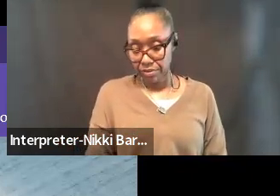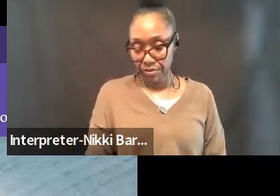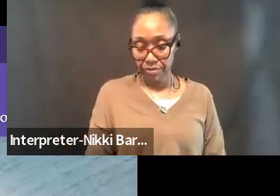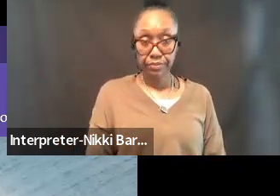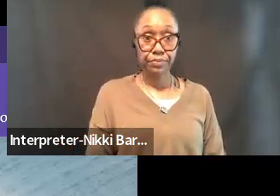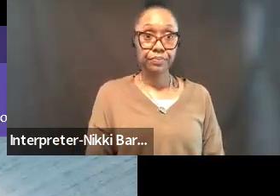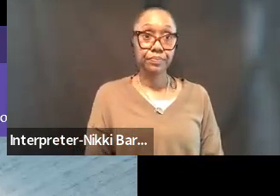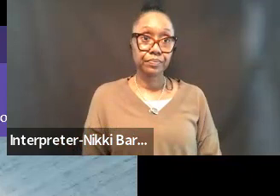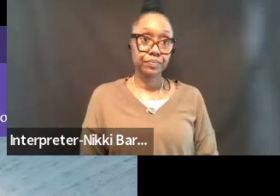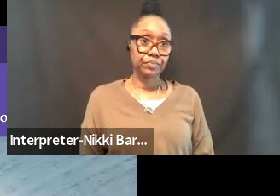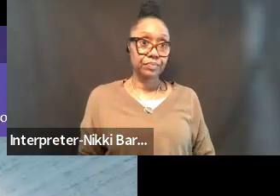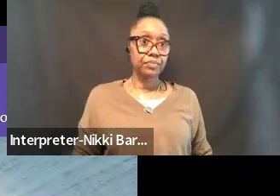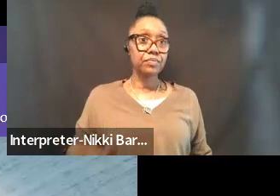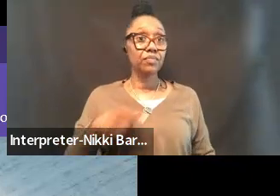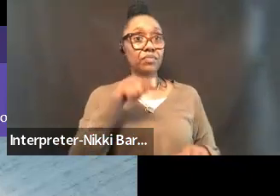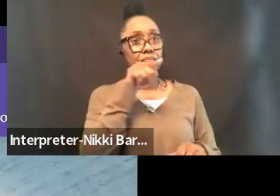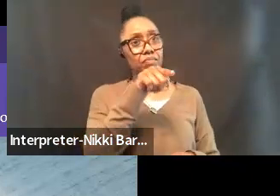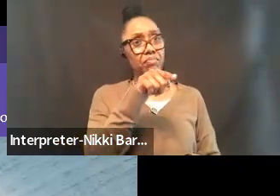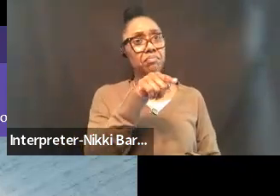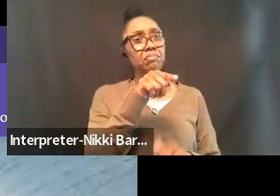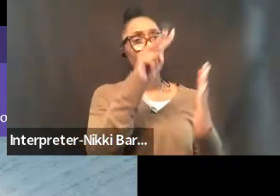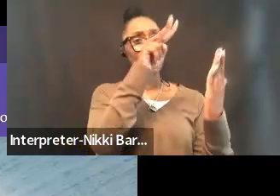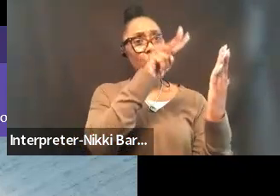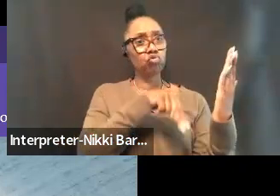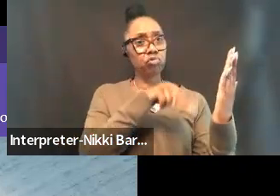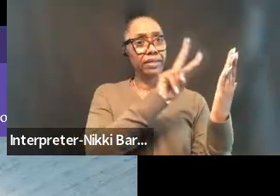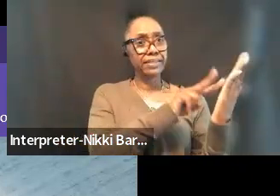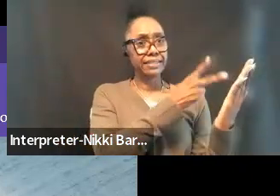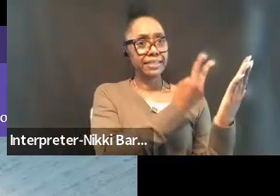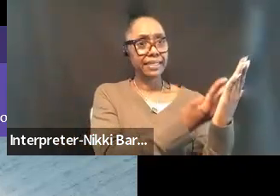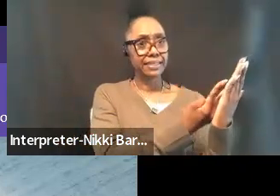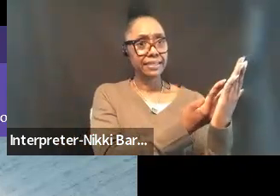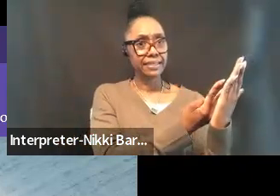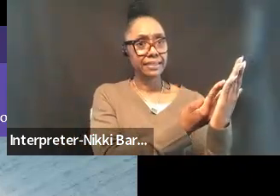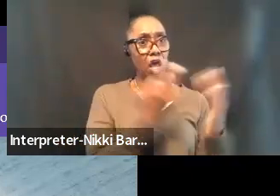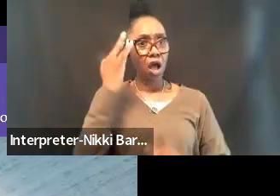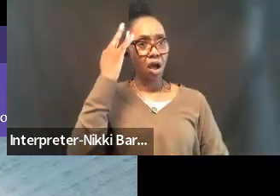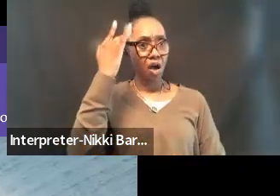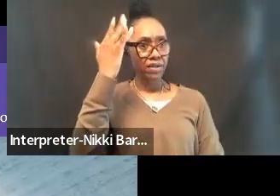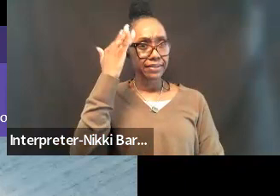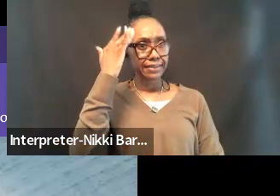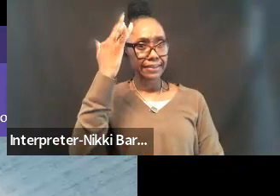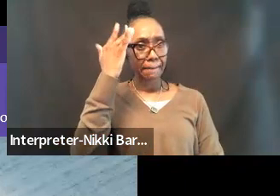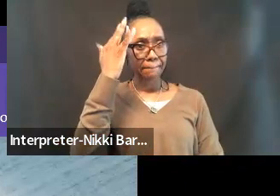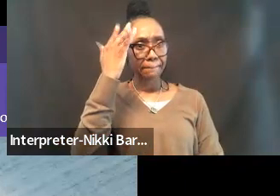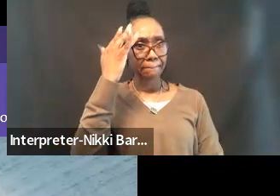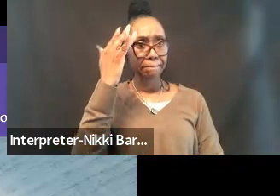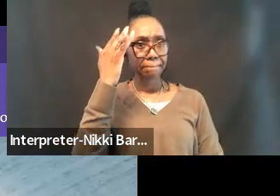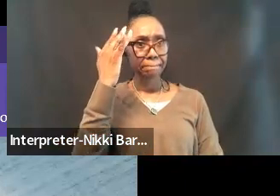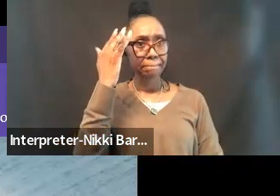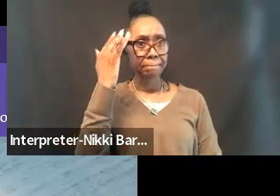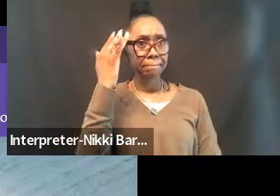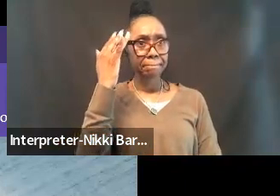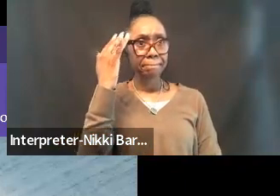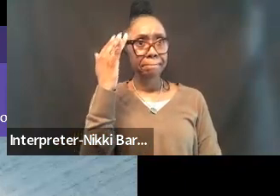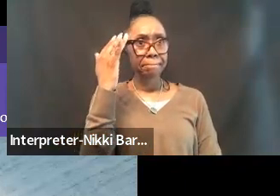Okay, I see some people say in dyslexia. Some people said autism.